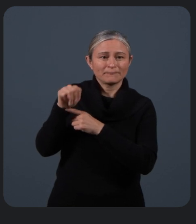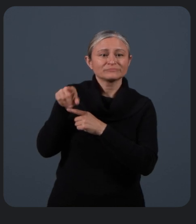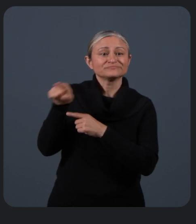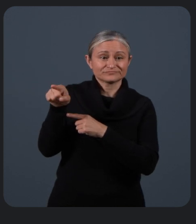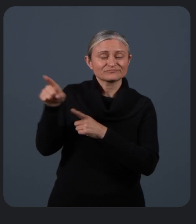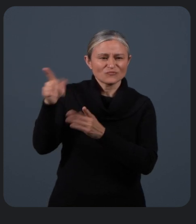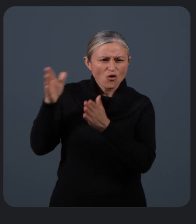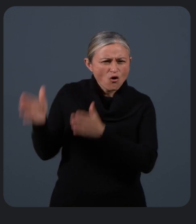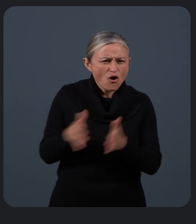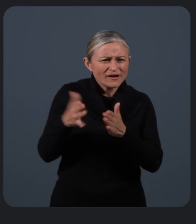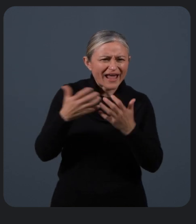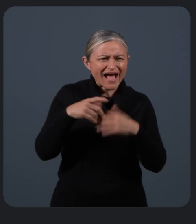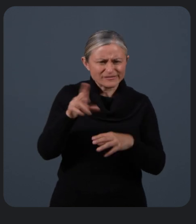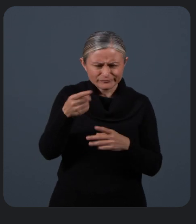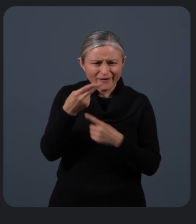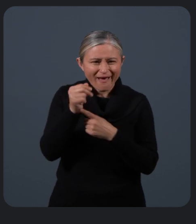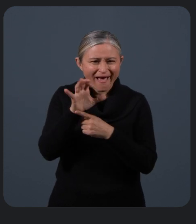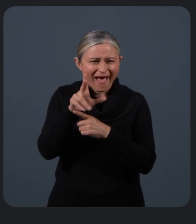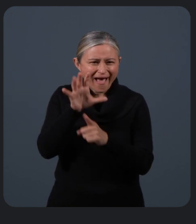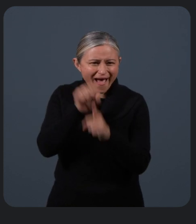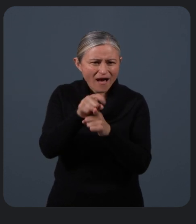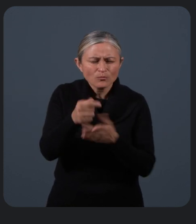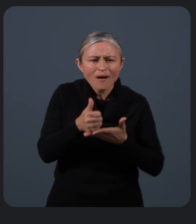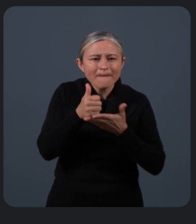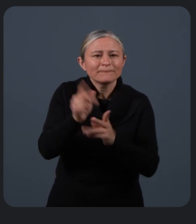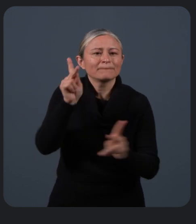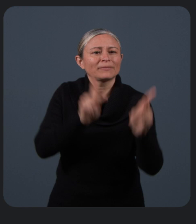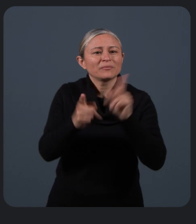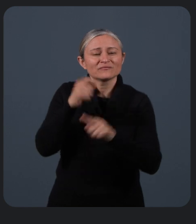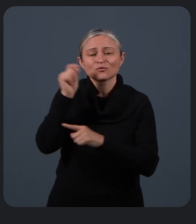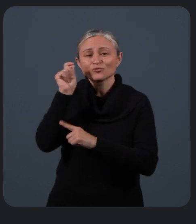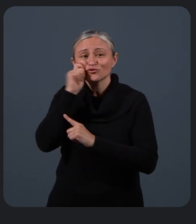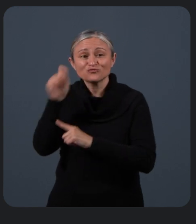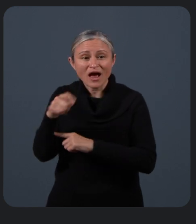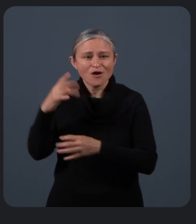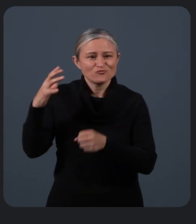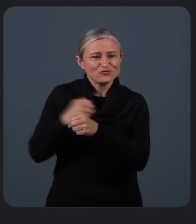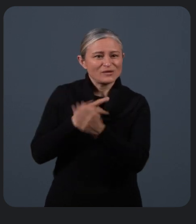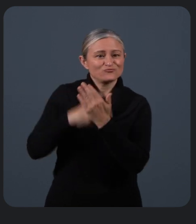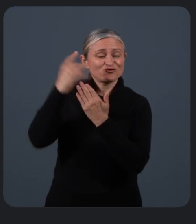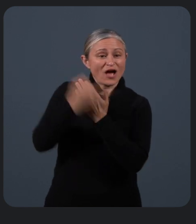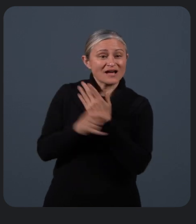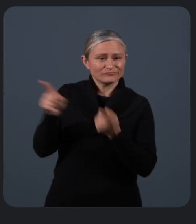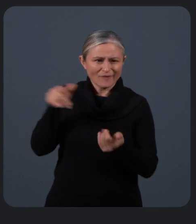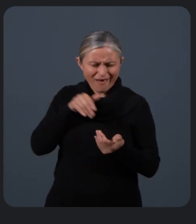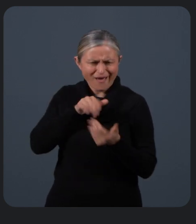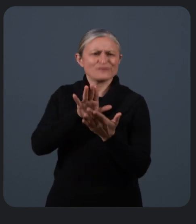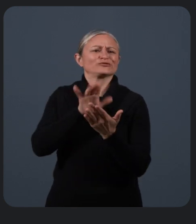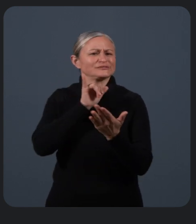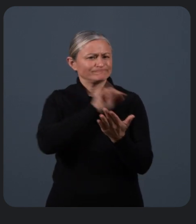to help the people of Ukraine. And the winning project addressed insulin shortages.